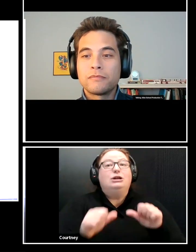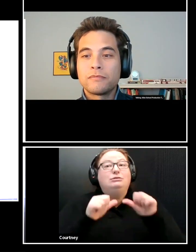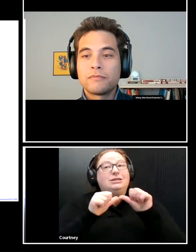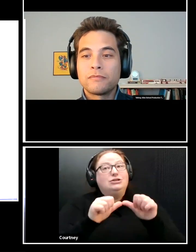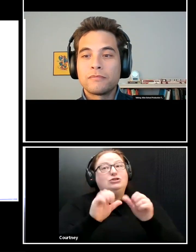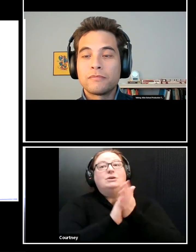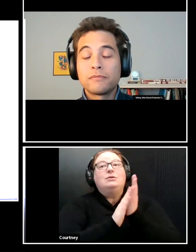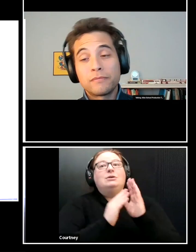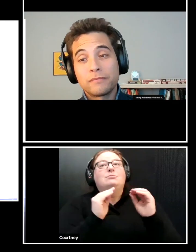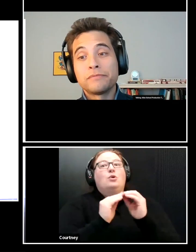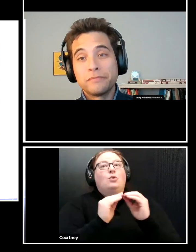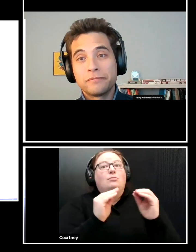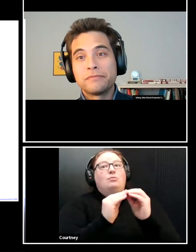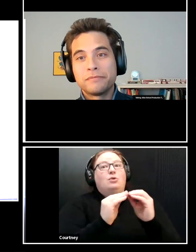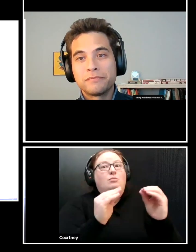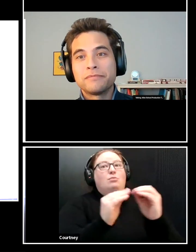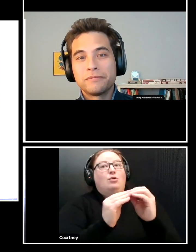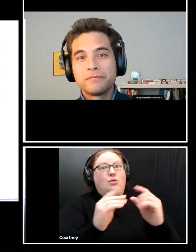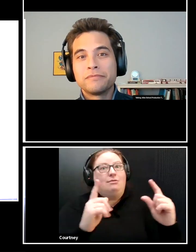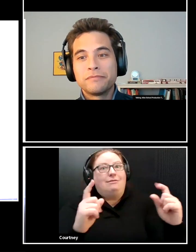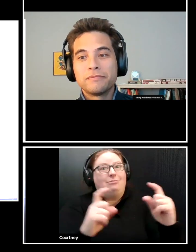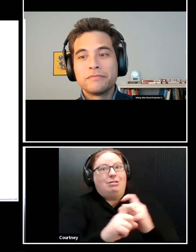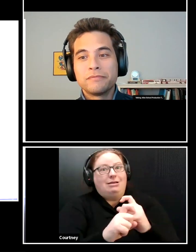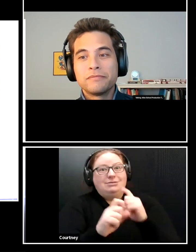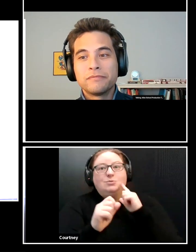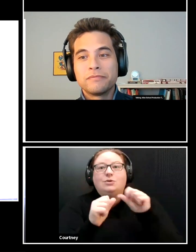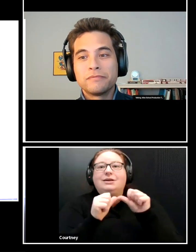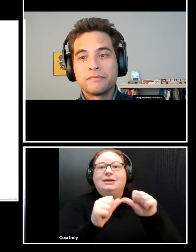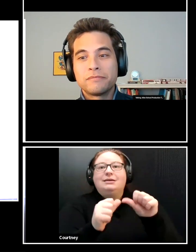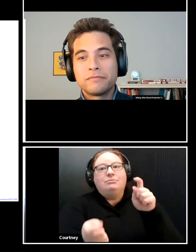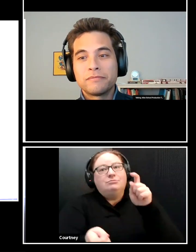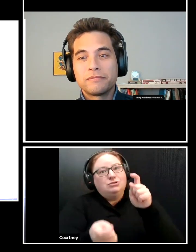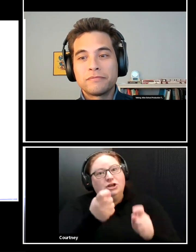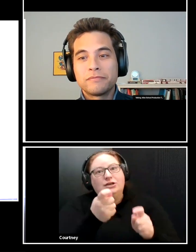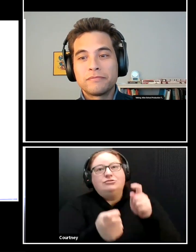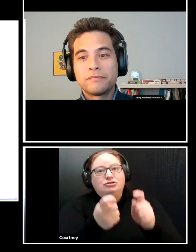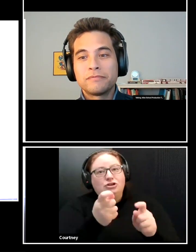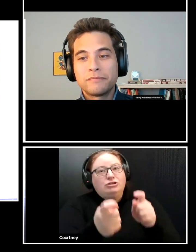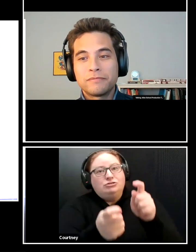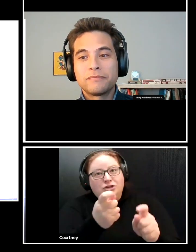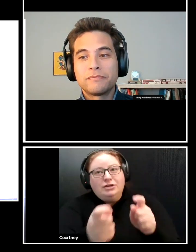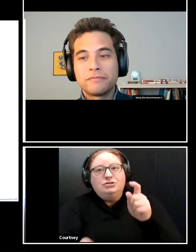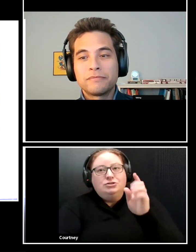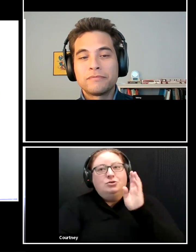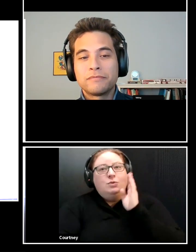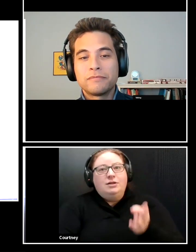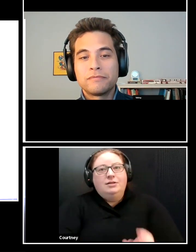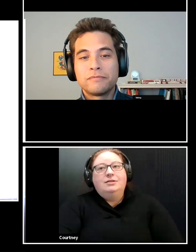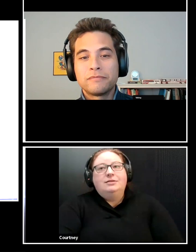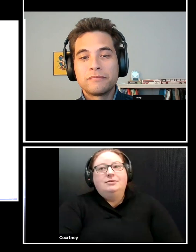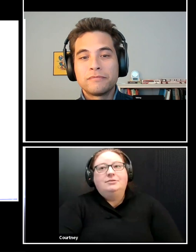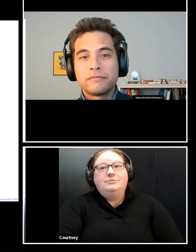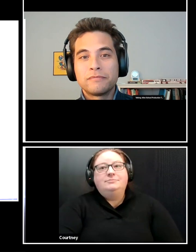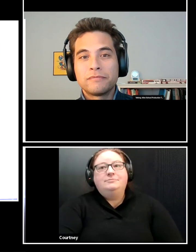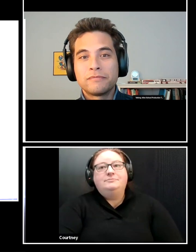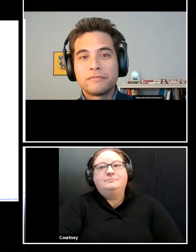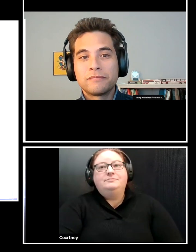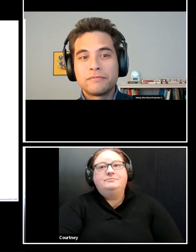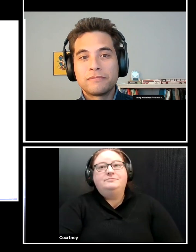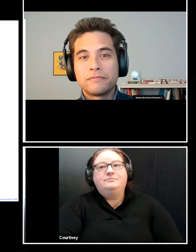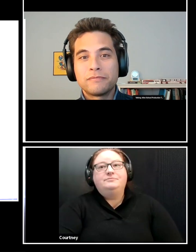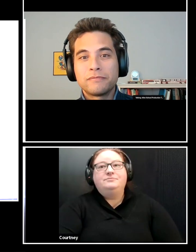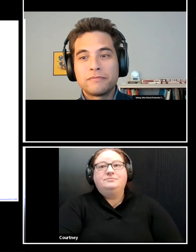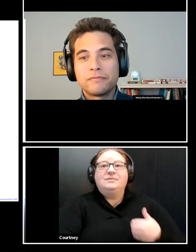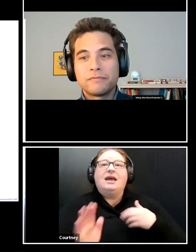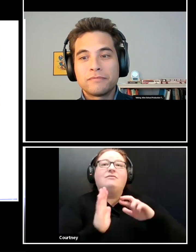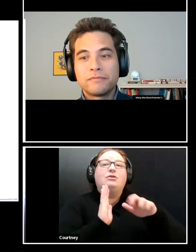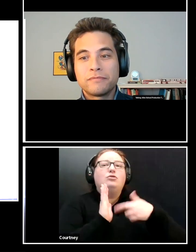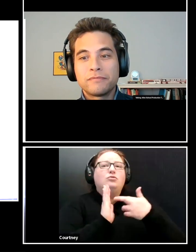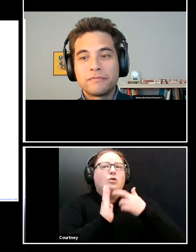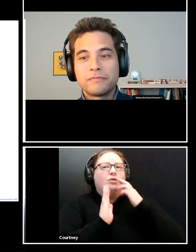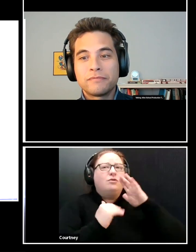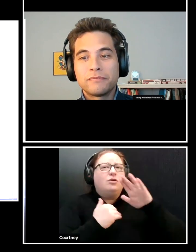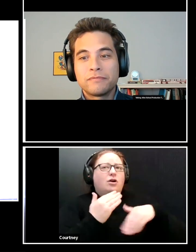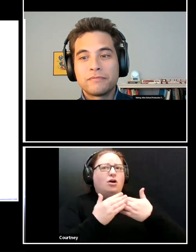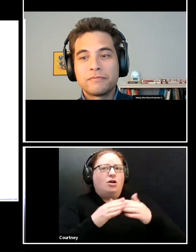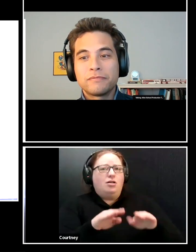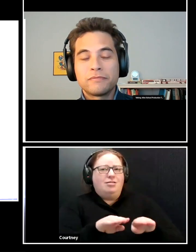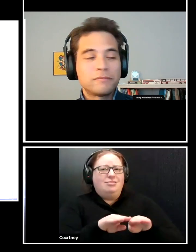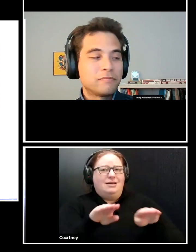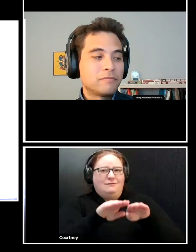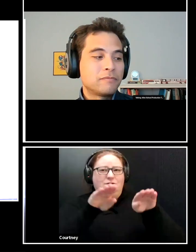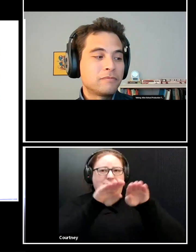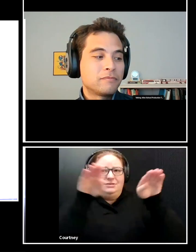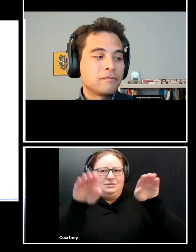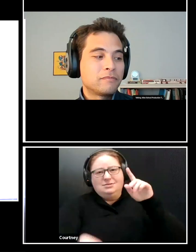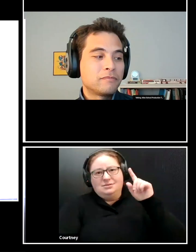um and it's going to keep changing. Um so there's a role for uh all levels of government for